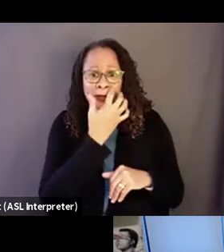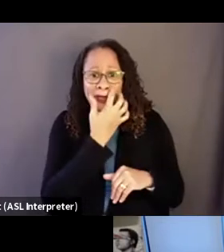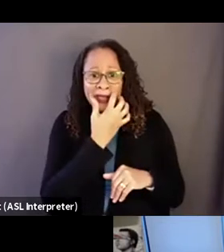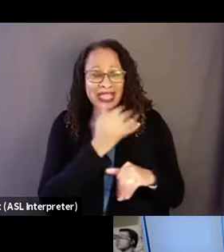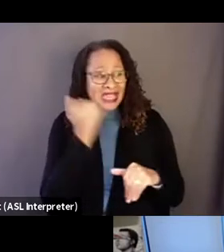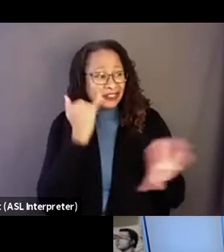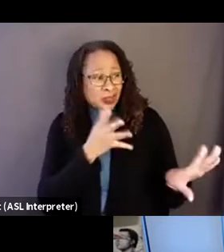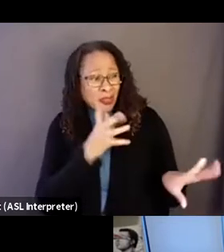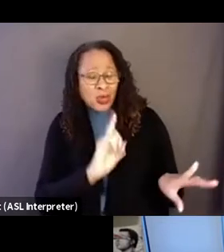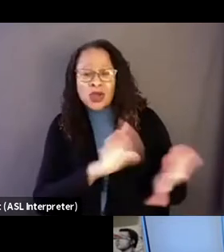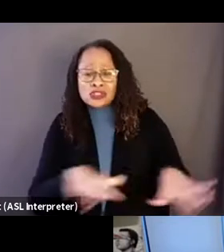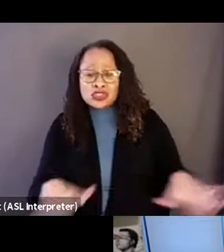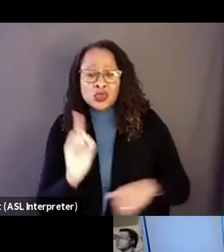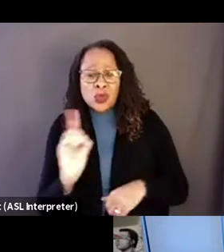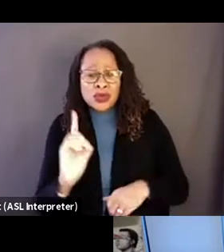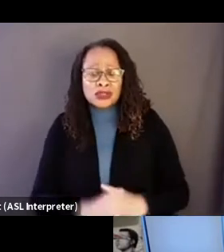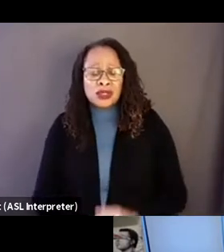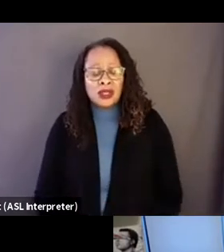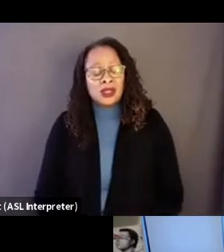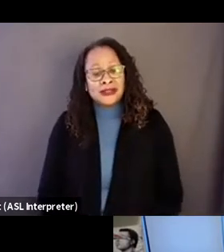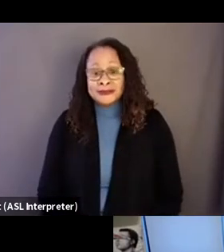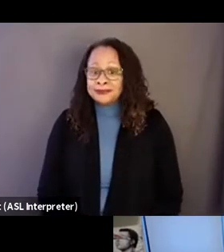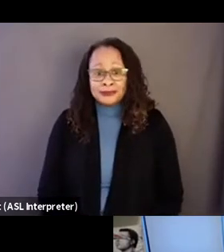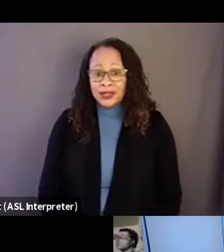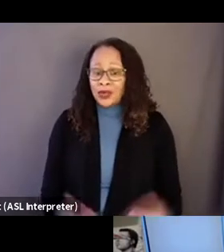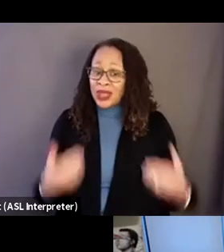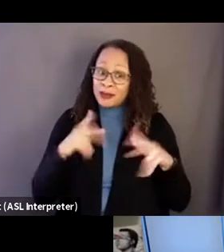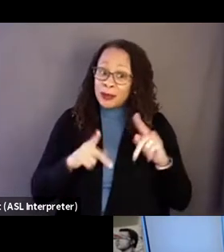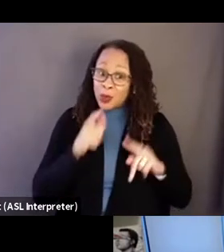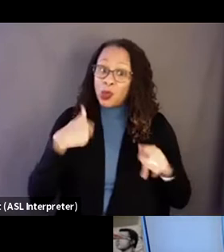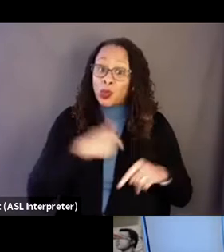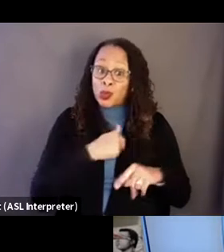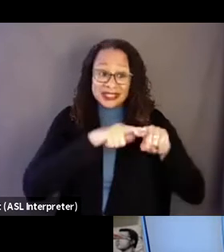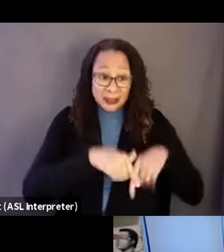And so, there are these people that we depend on, who are absolutely critical,